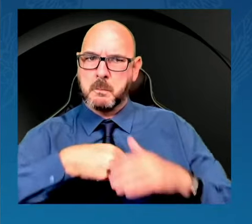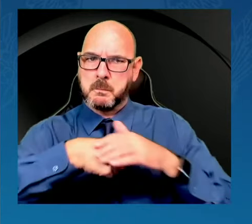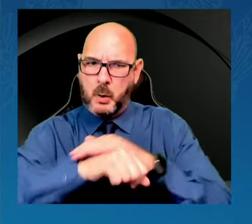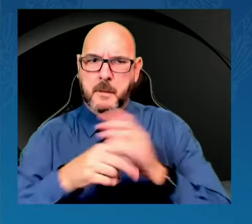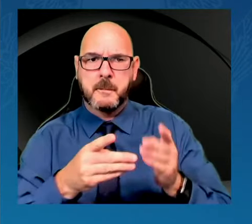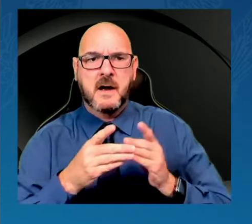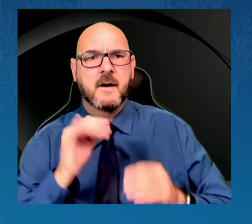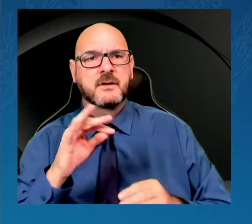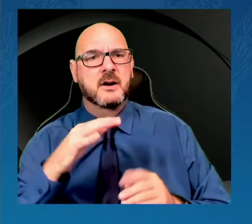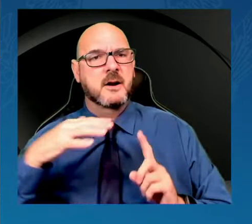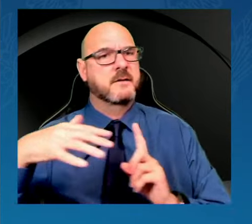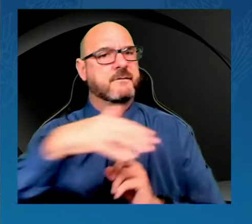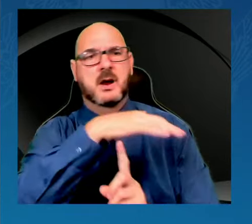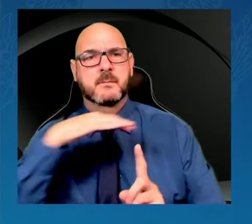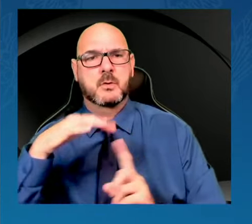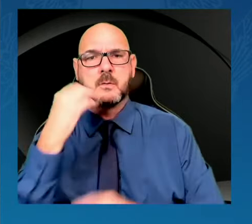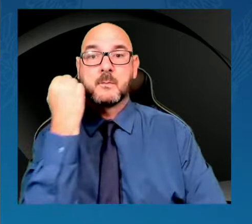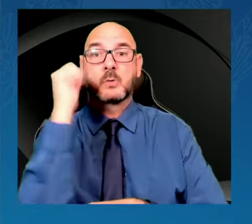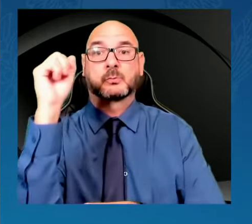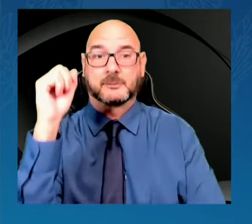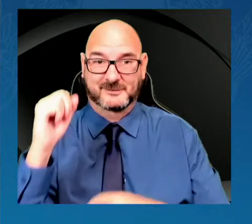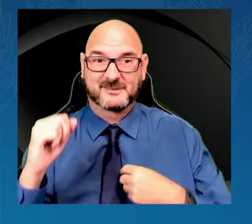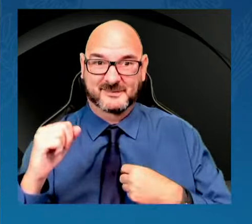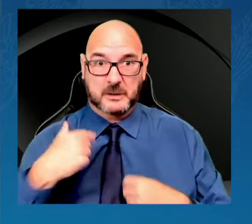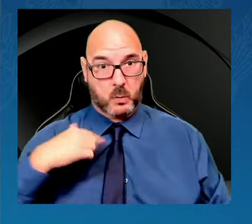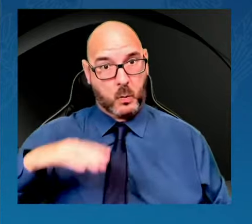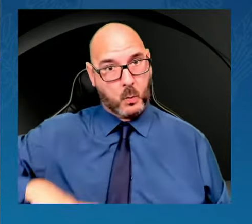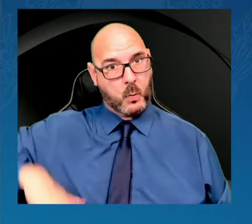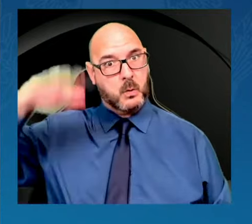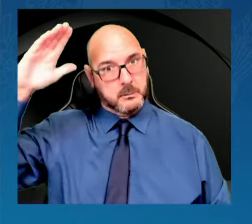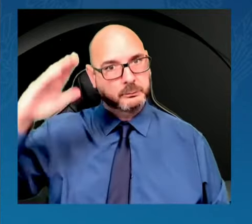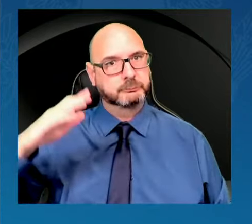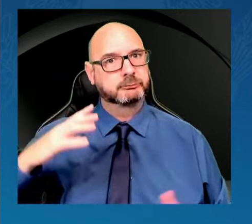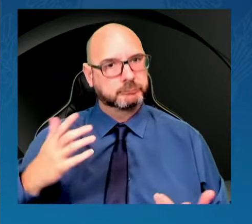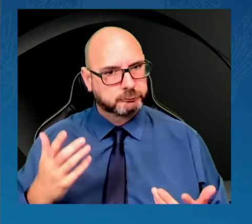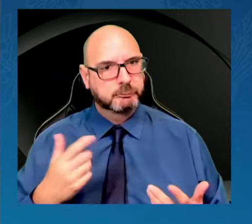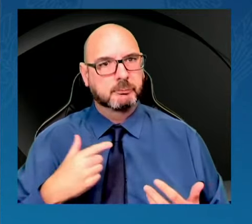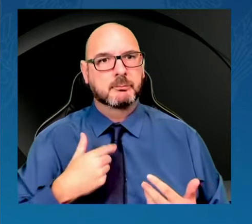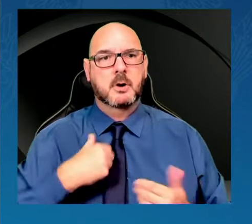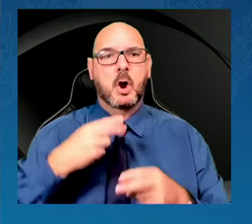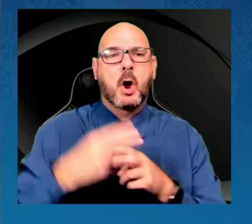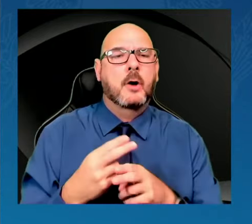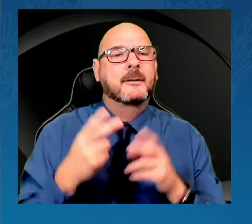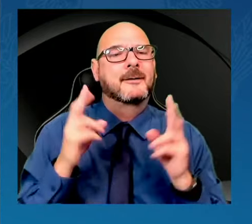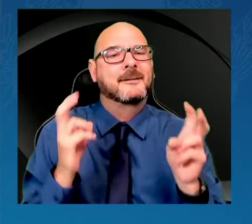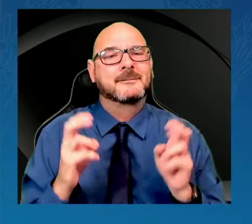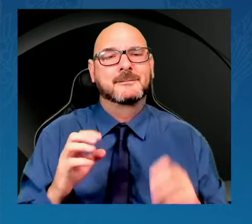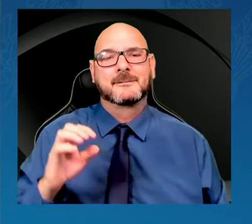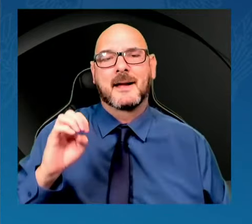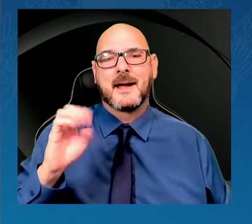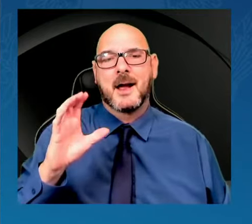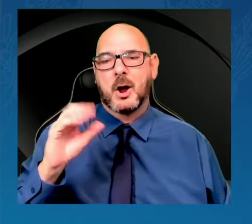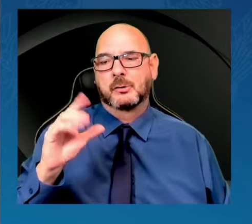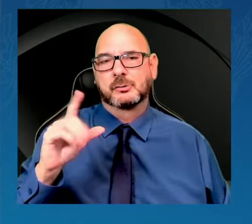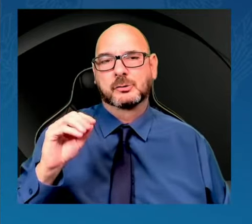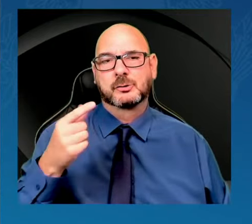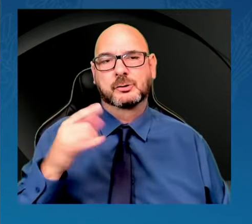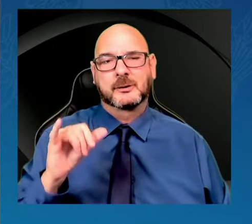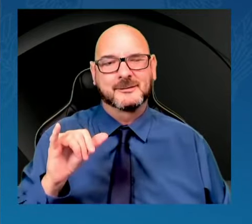I grew up learning about -- we called it ecology at the time. And so, some of us who were born around that time